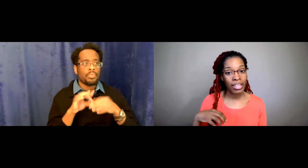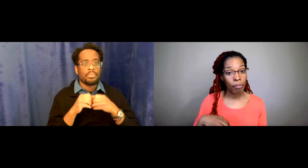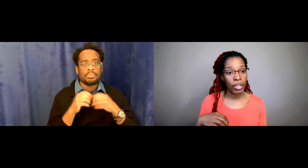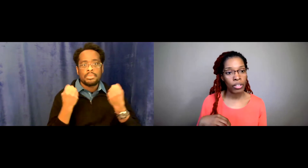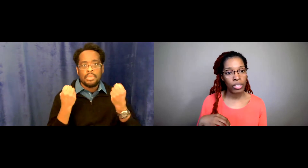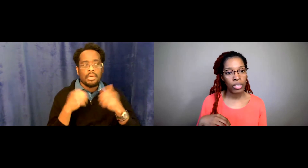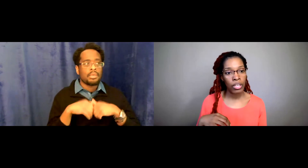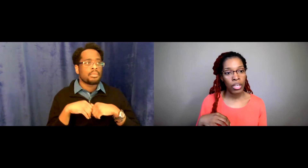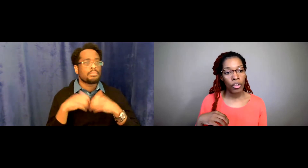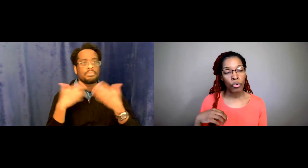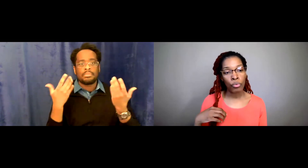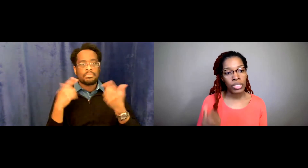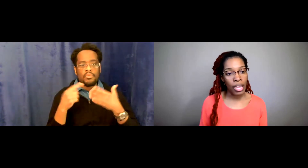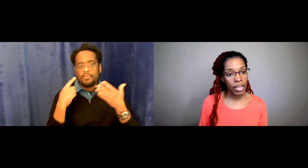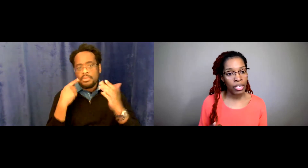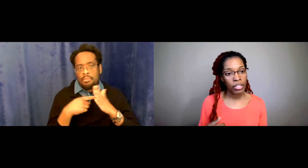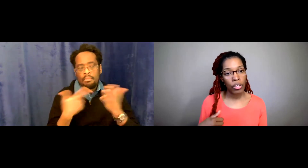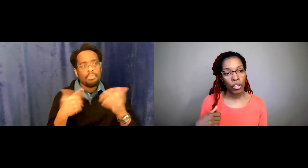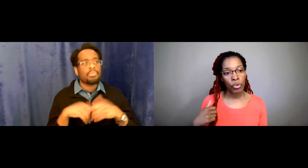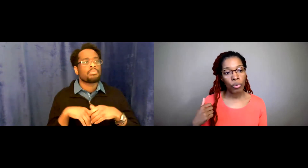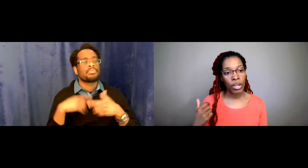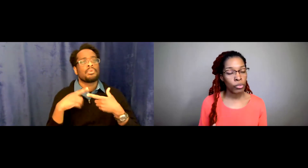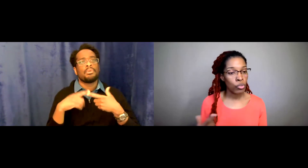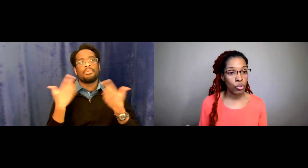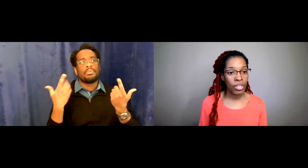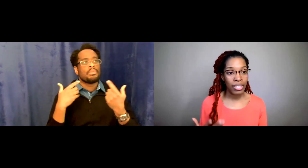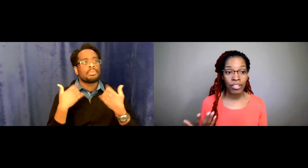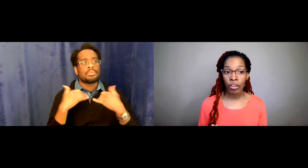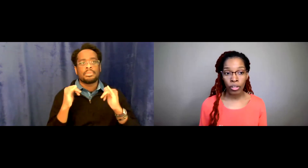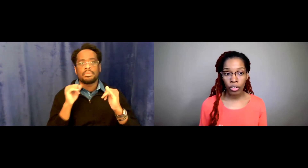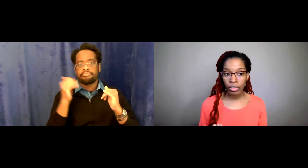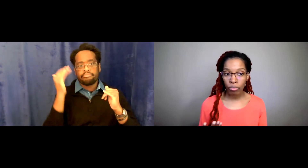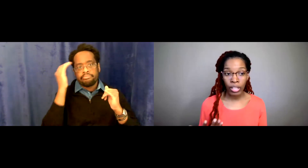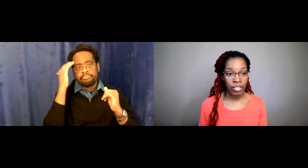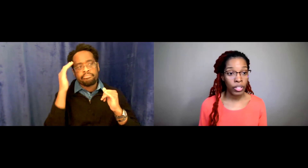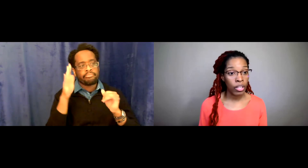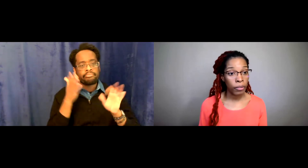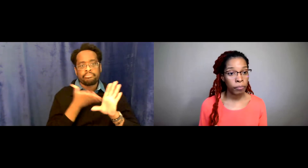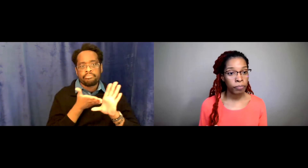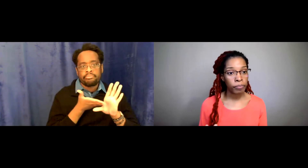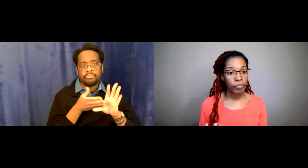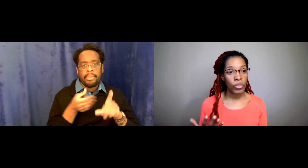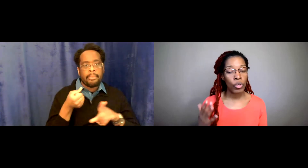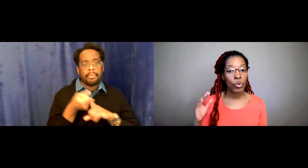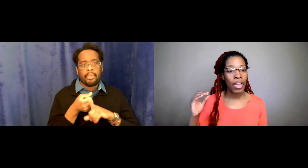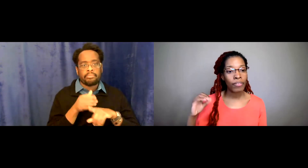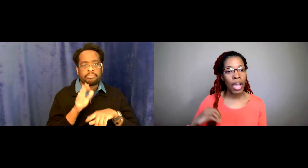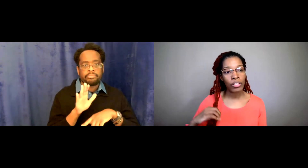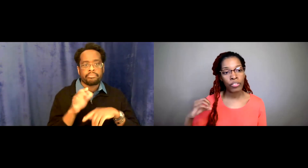america who sign who are able to do these things are relatively low those who have knowledge of